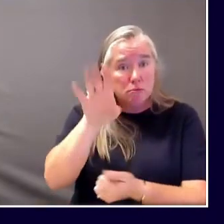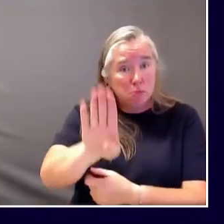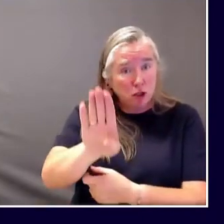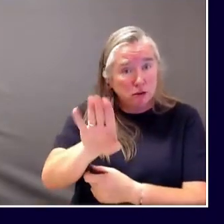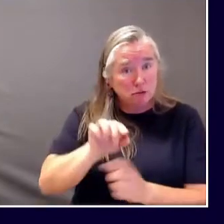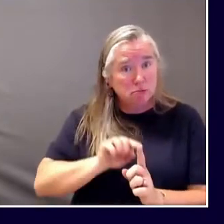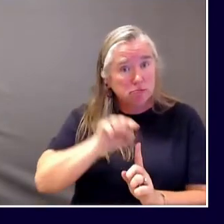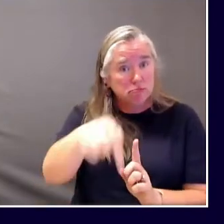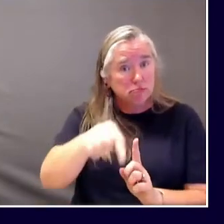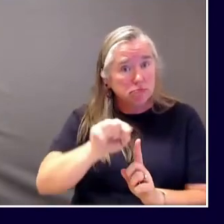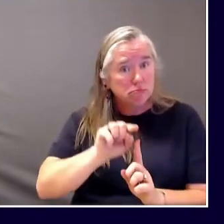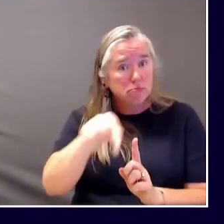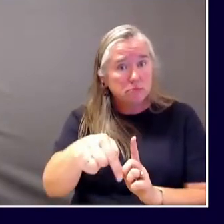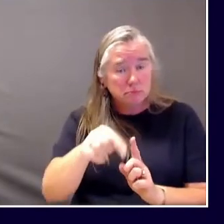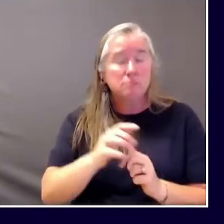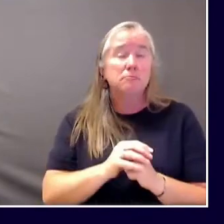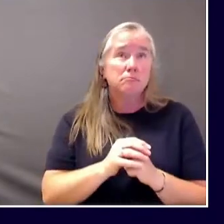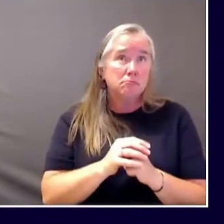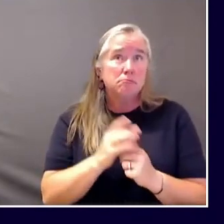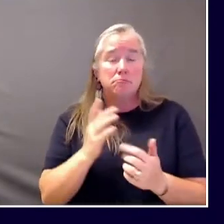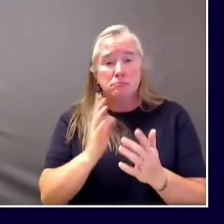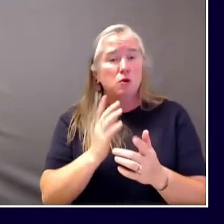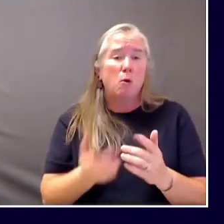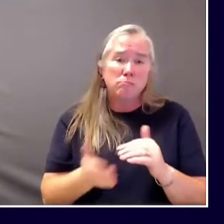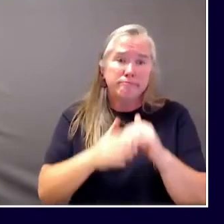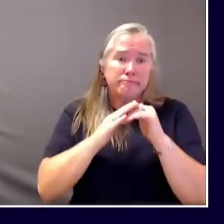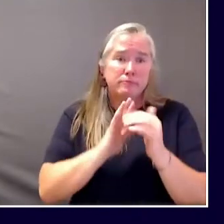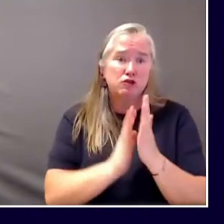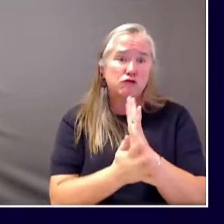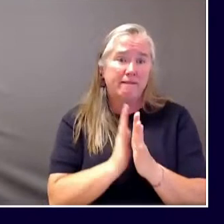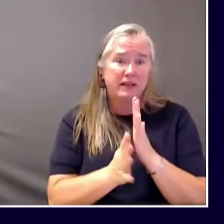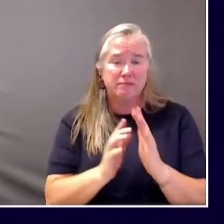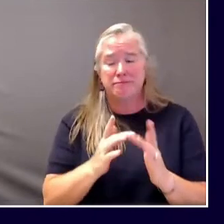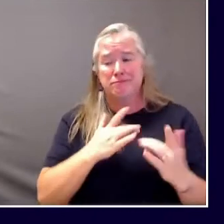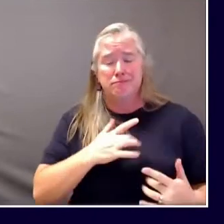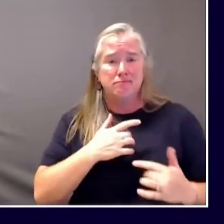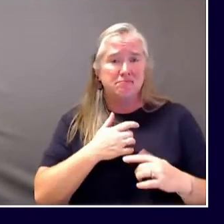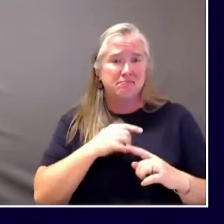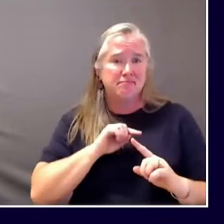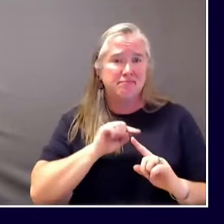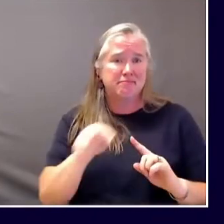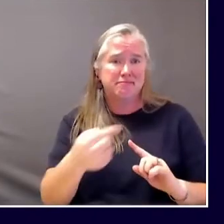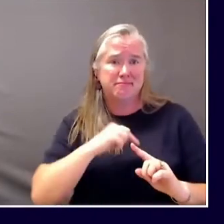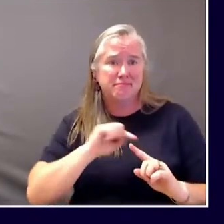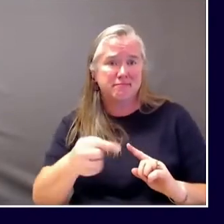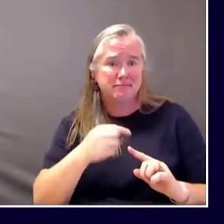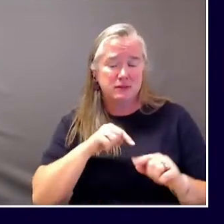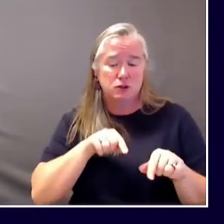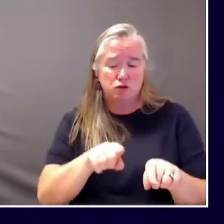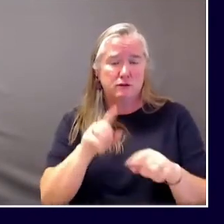all that is understandable